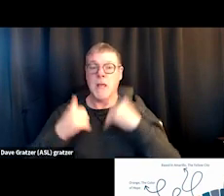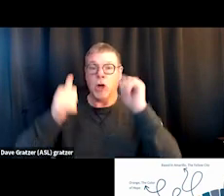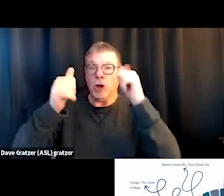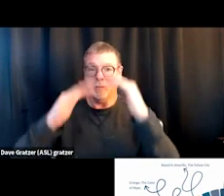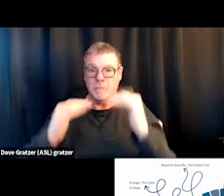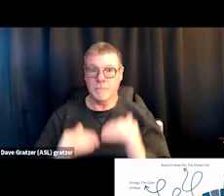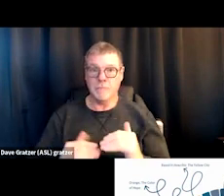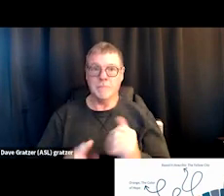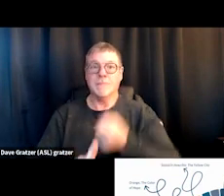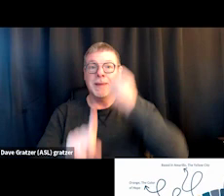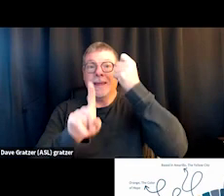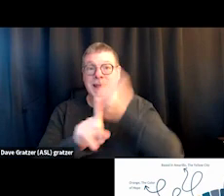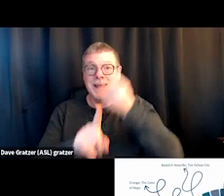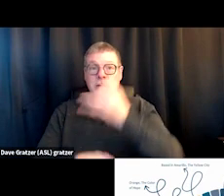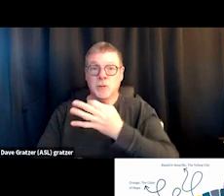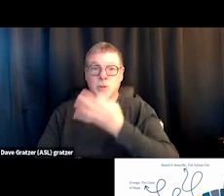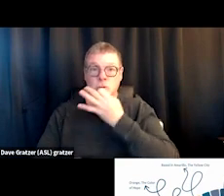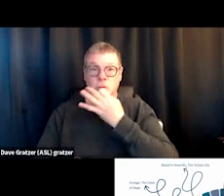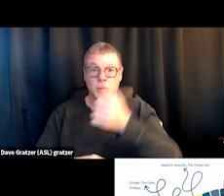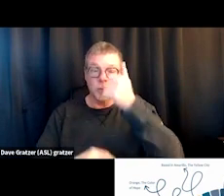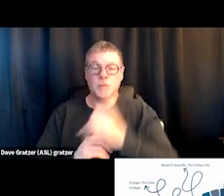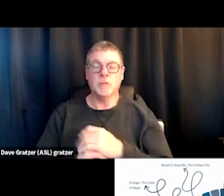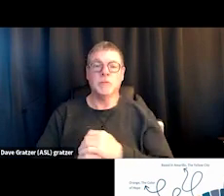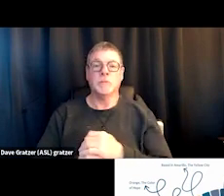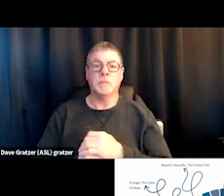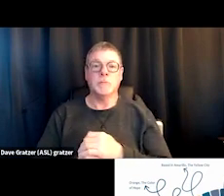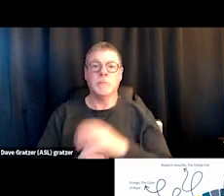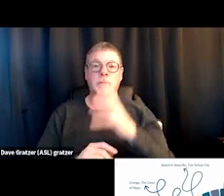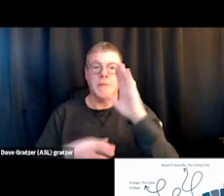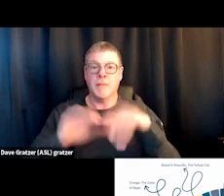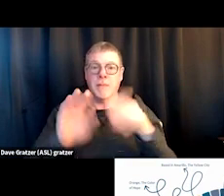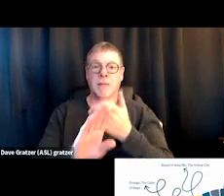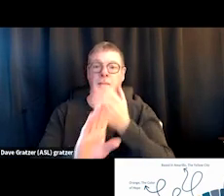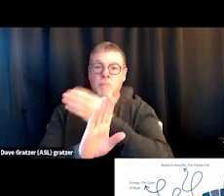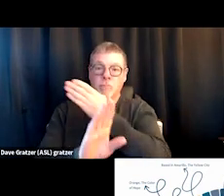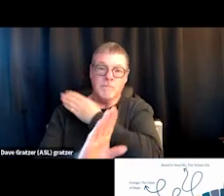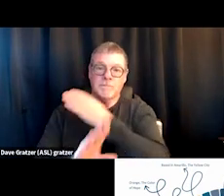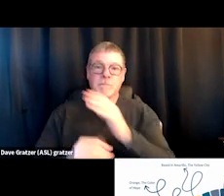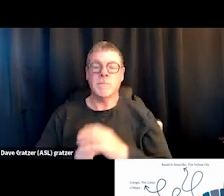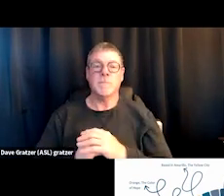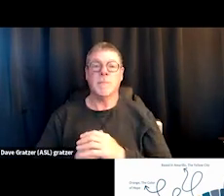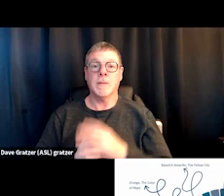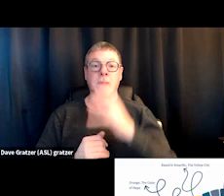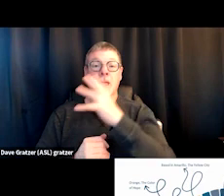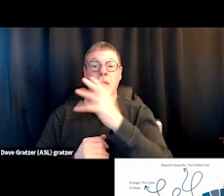hitting a bottom sooner than, you know, previous decades. And, you know, one of the things that I found